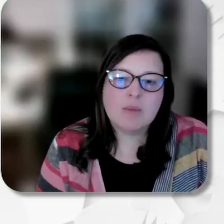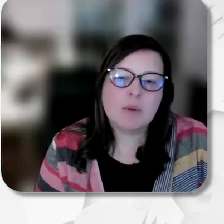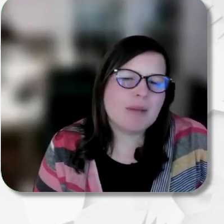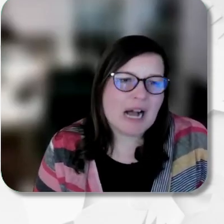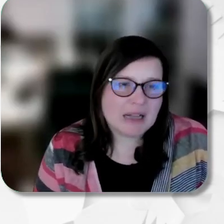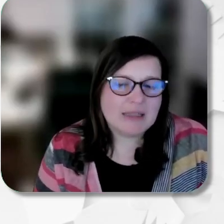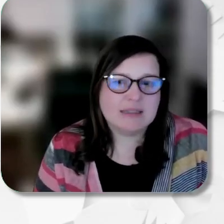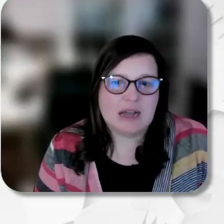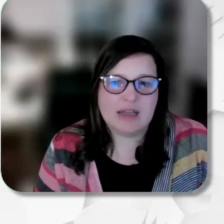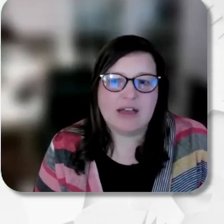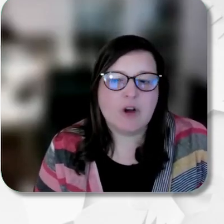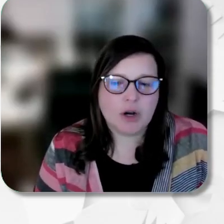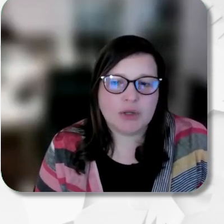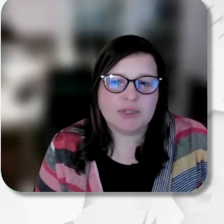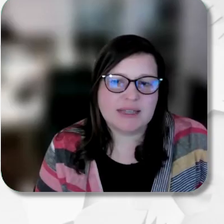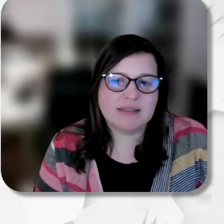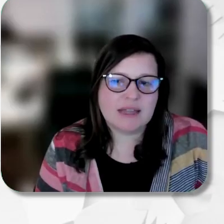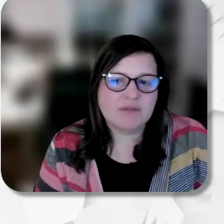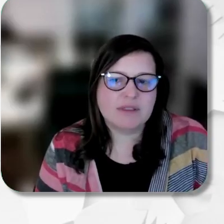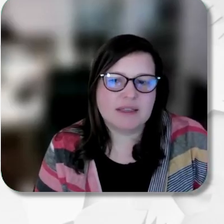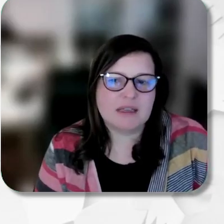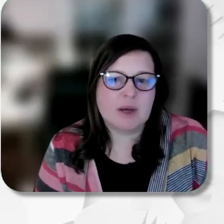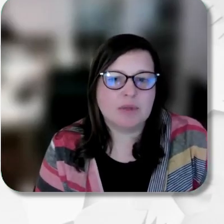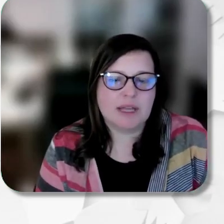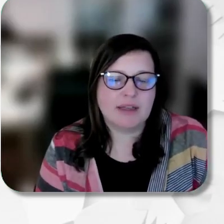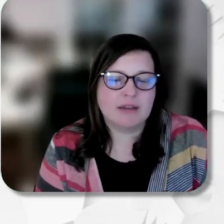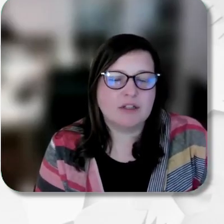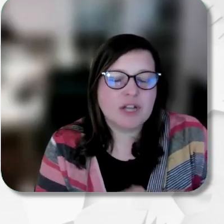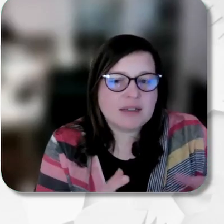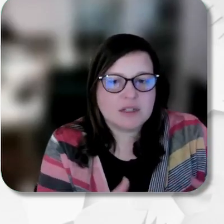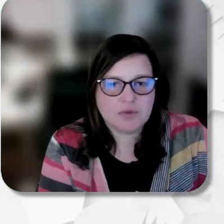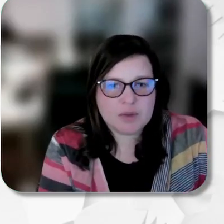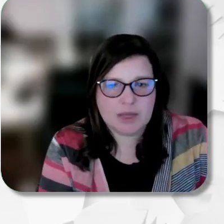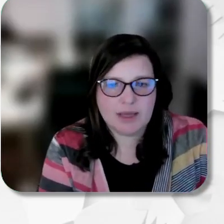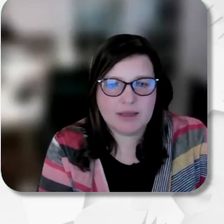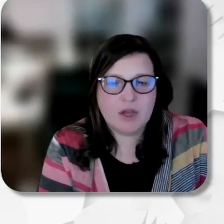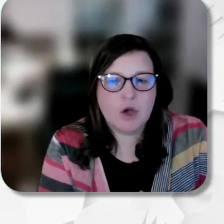But what my colleagues and I have argued is that instead of thinking about play just as free play